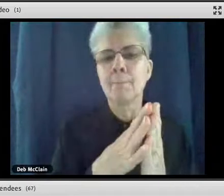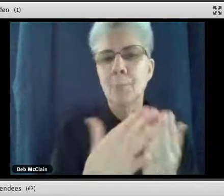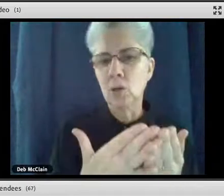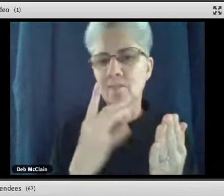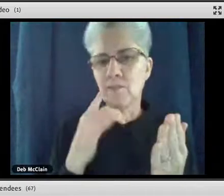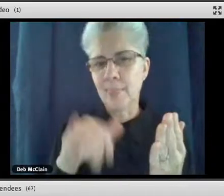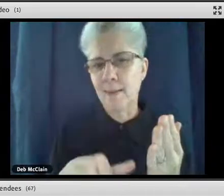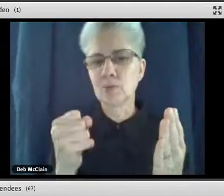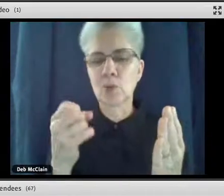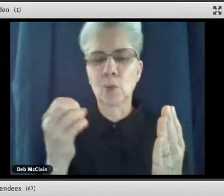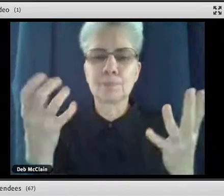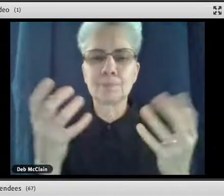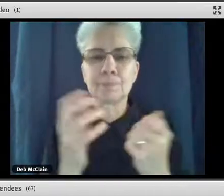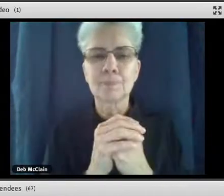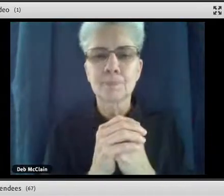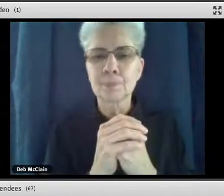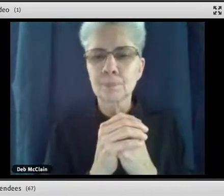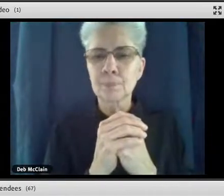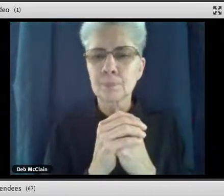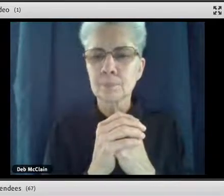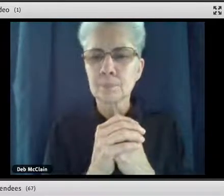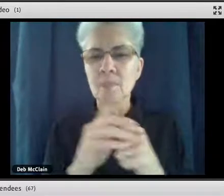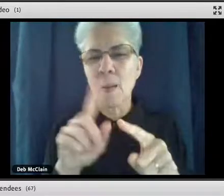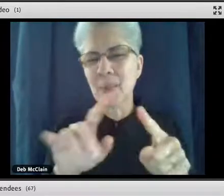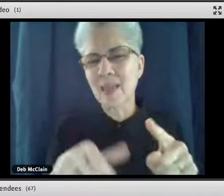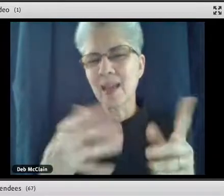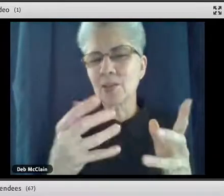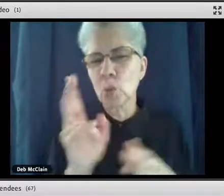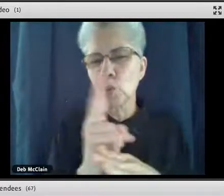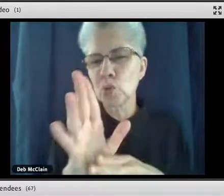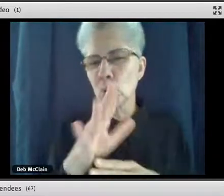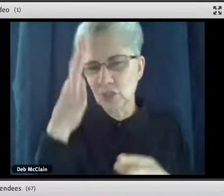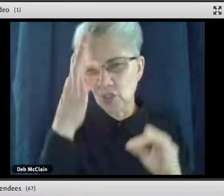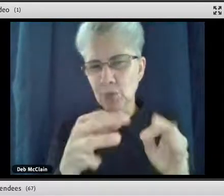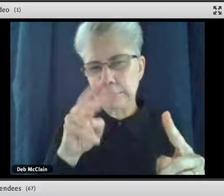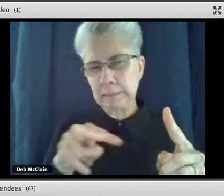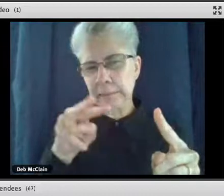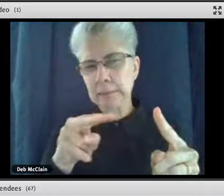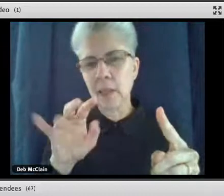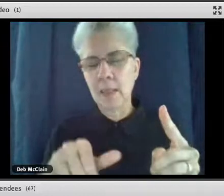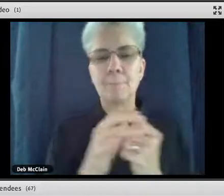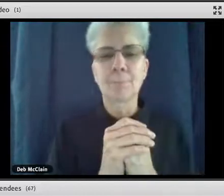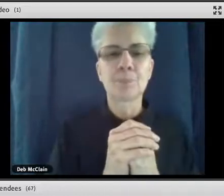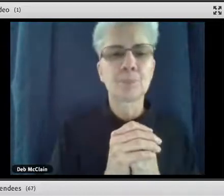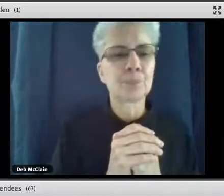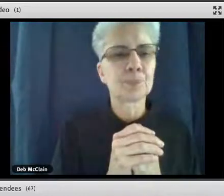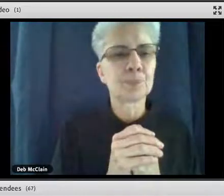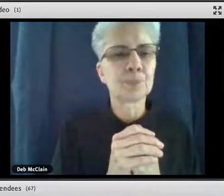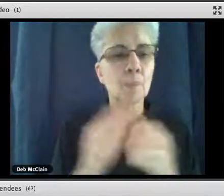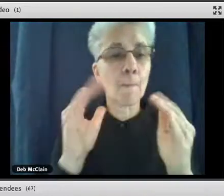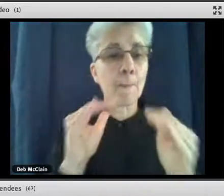a super-scholarly treatment of that topic. So but once again, use your judgment.